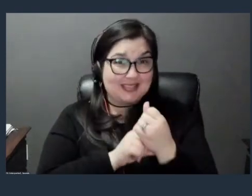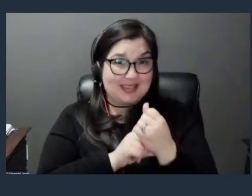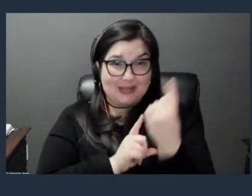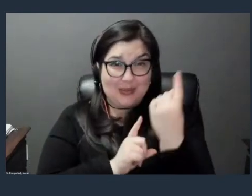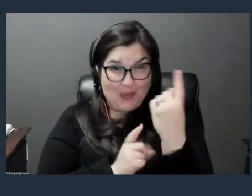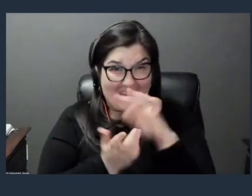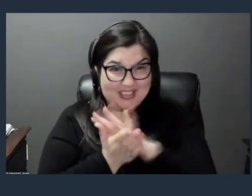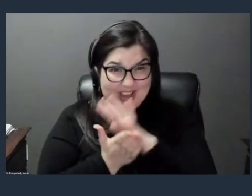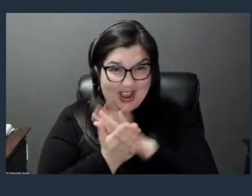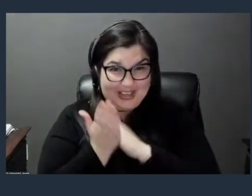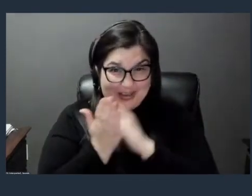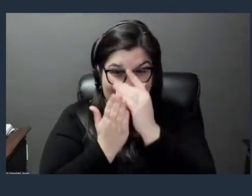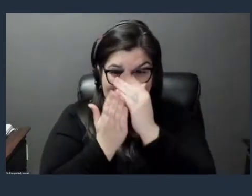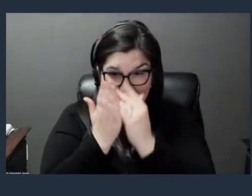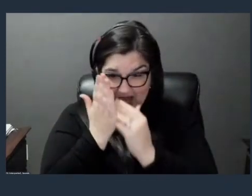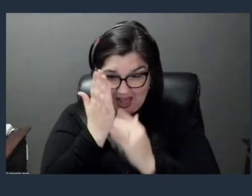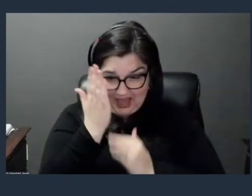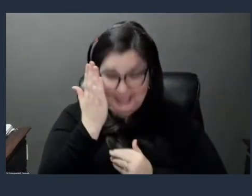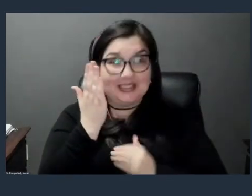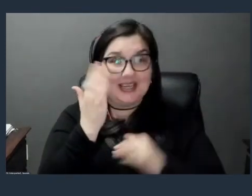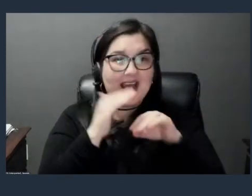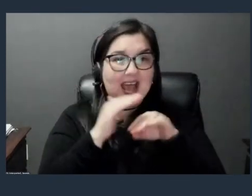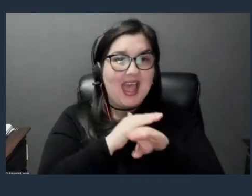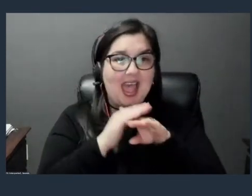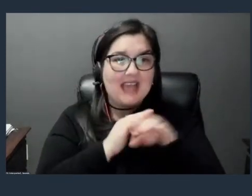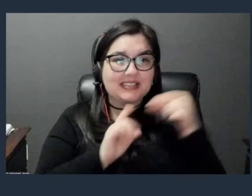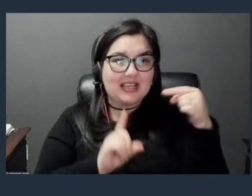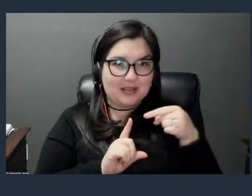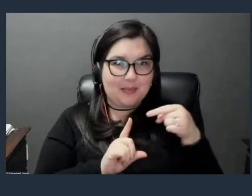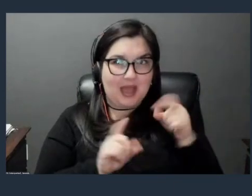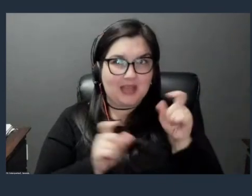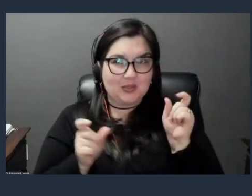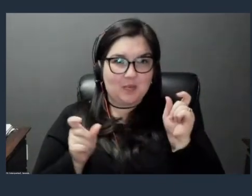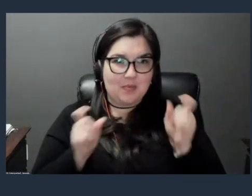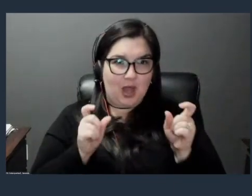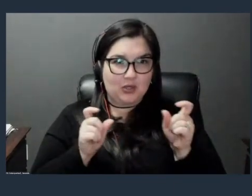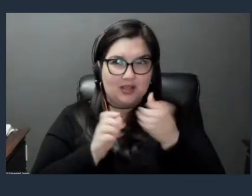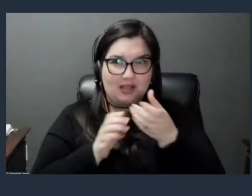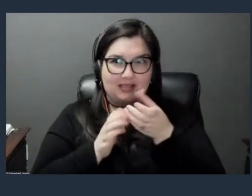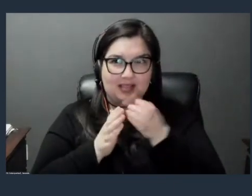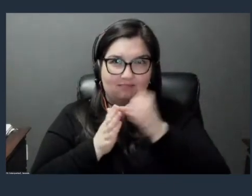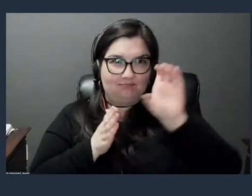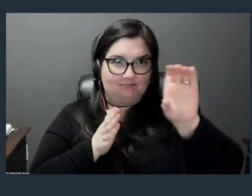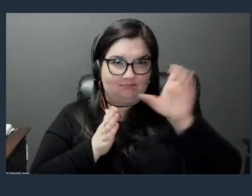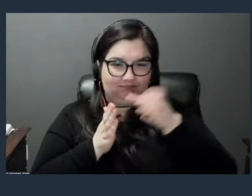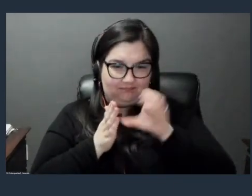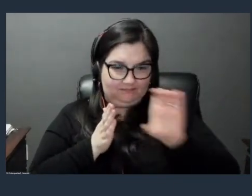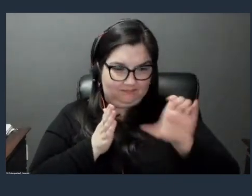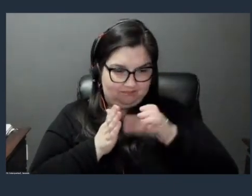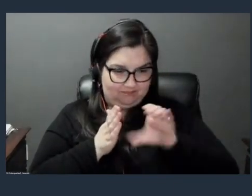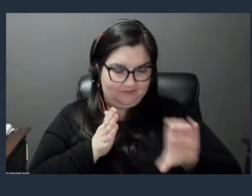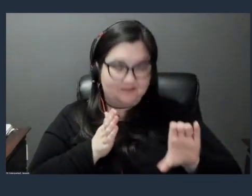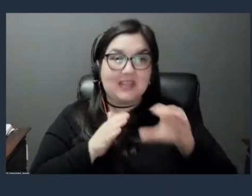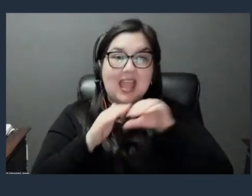and access points allow you to modularize that. So you can create access points on a bucket.